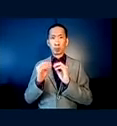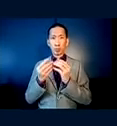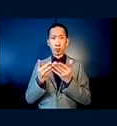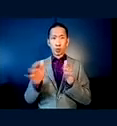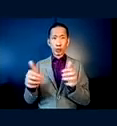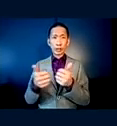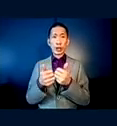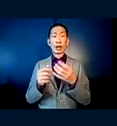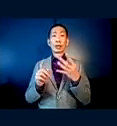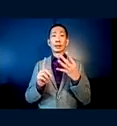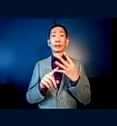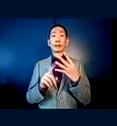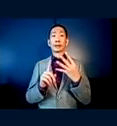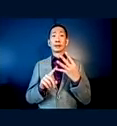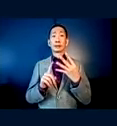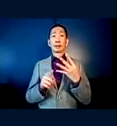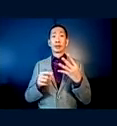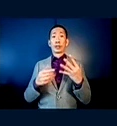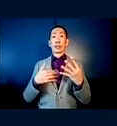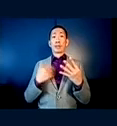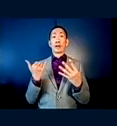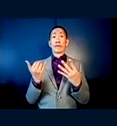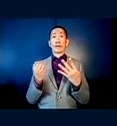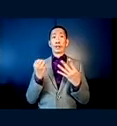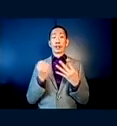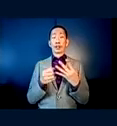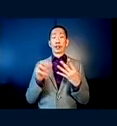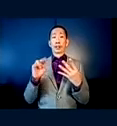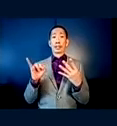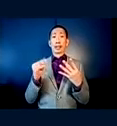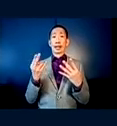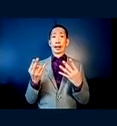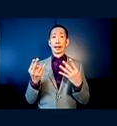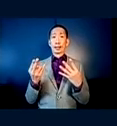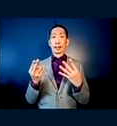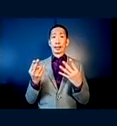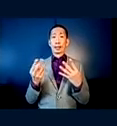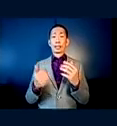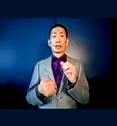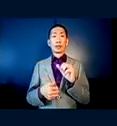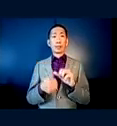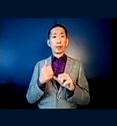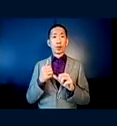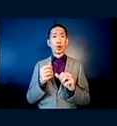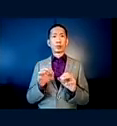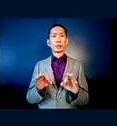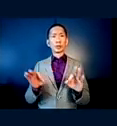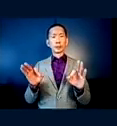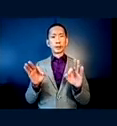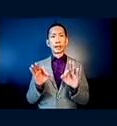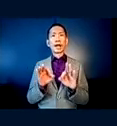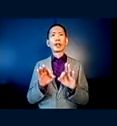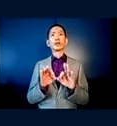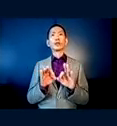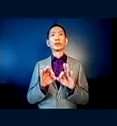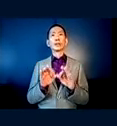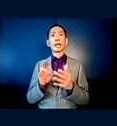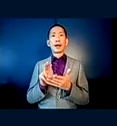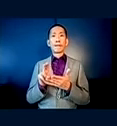THE ONE I WANT TO FOCUS ON IS AT LEAST DURING MY 15+ YEARS AT THE